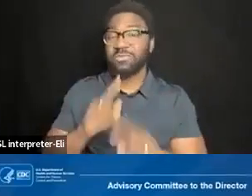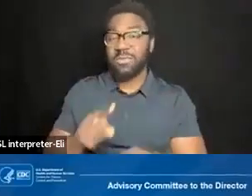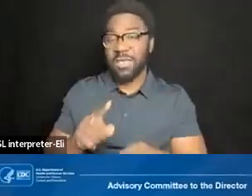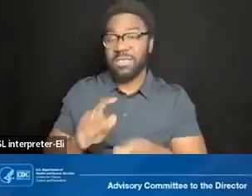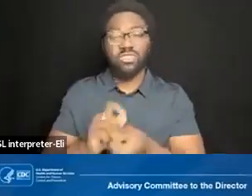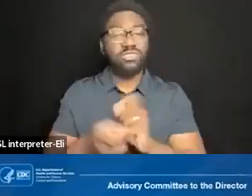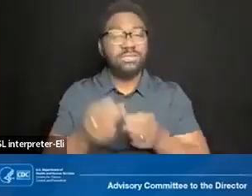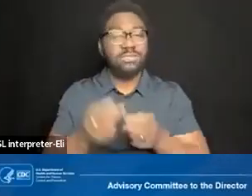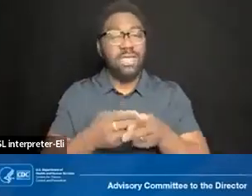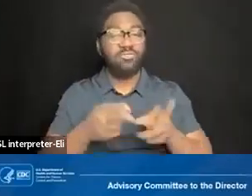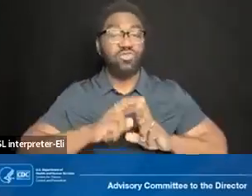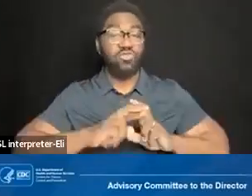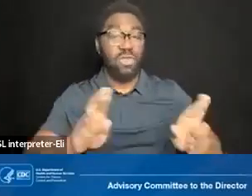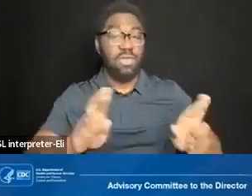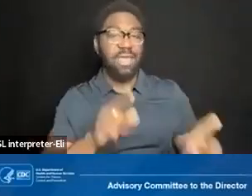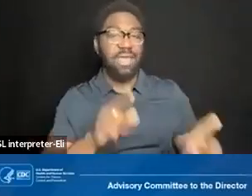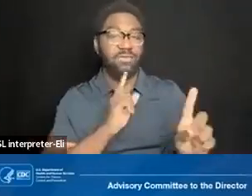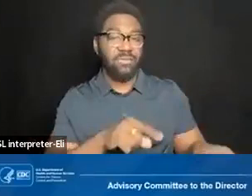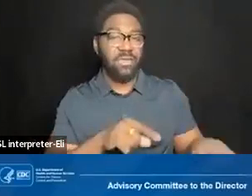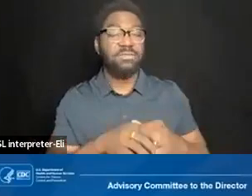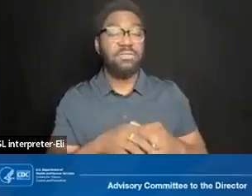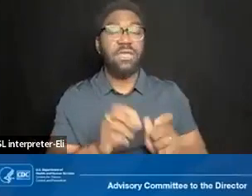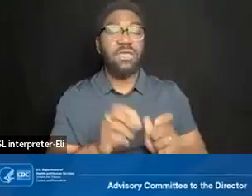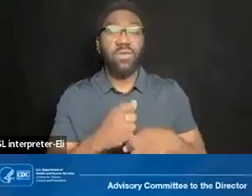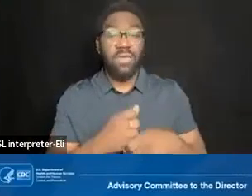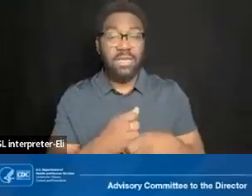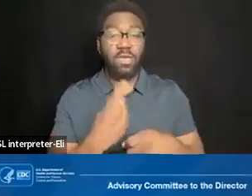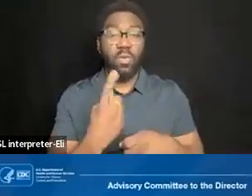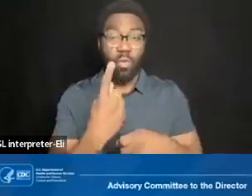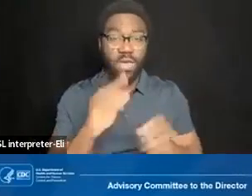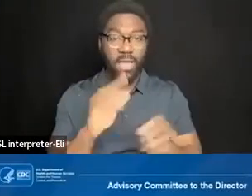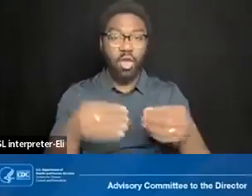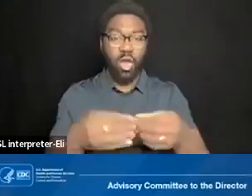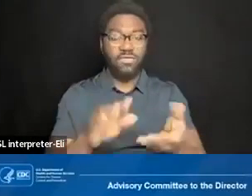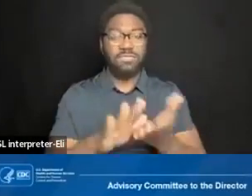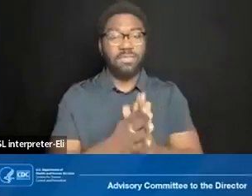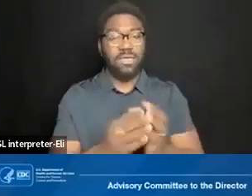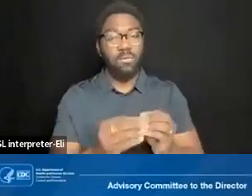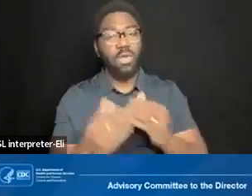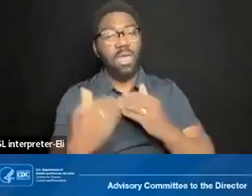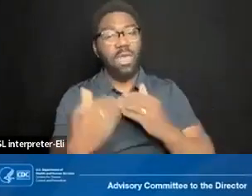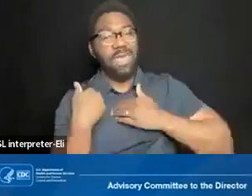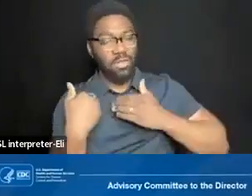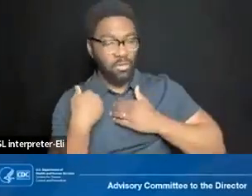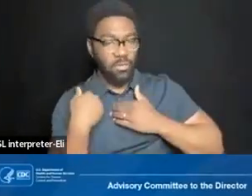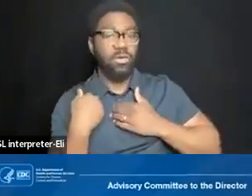creating a centralized office to promote accountability and excellence for all readiness and response efforts.